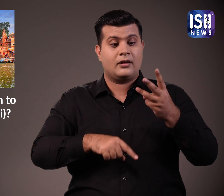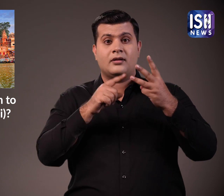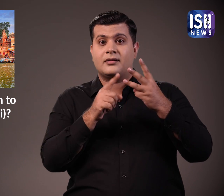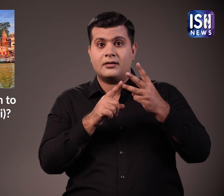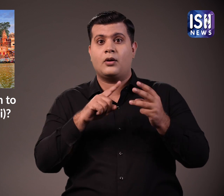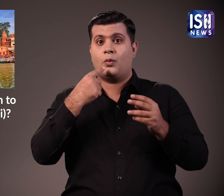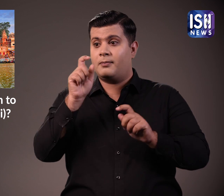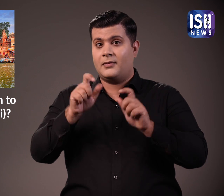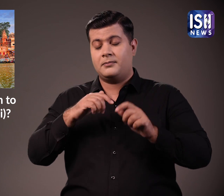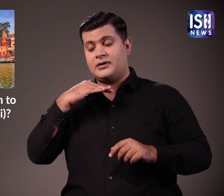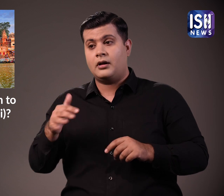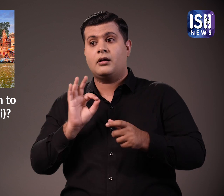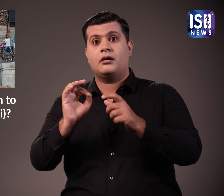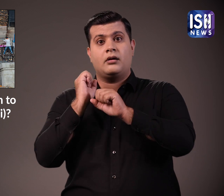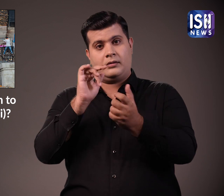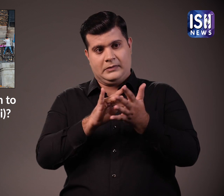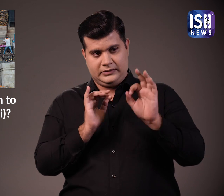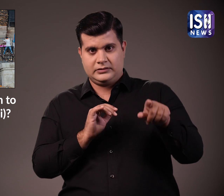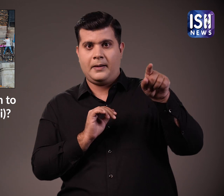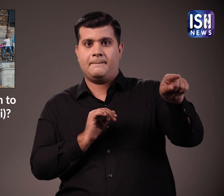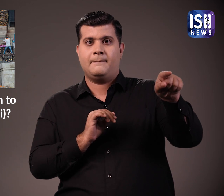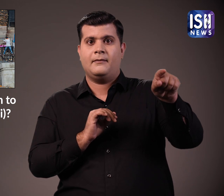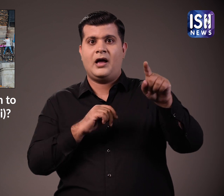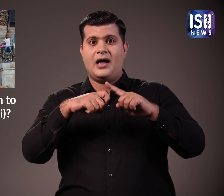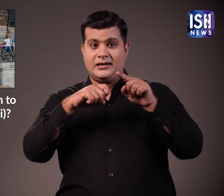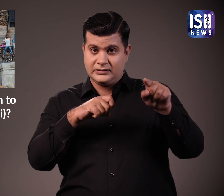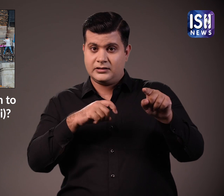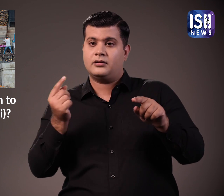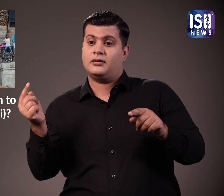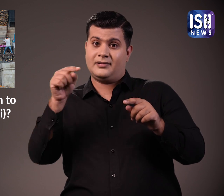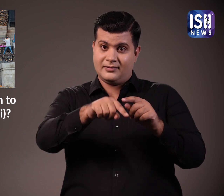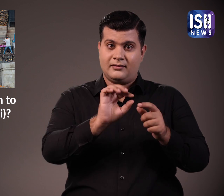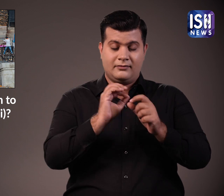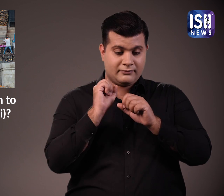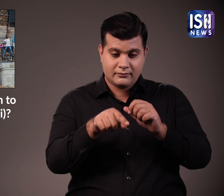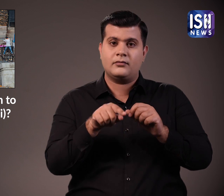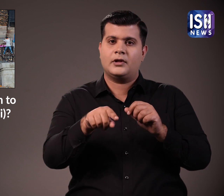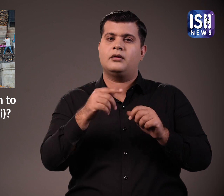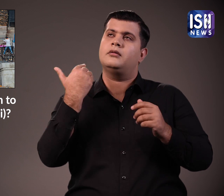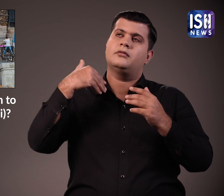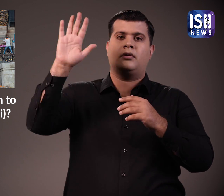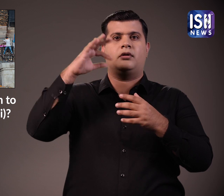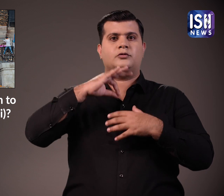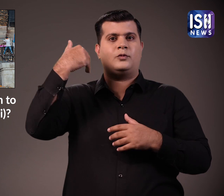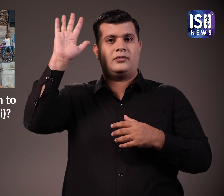3. Whoever’s body is brought and burnt in Kashi will also be liberated.